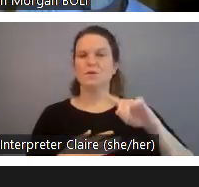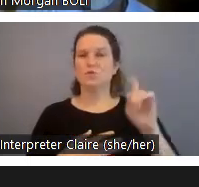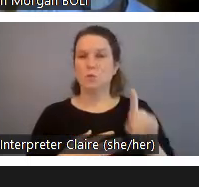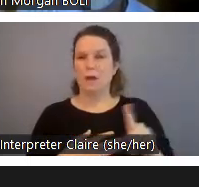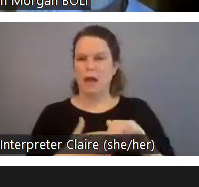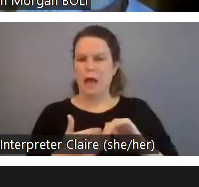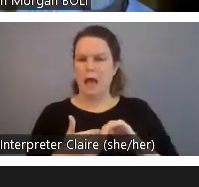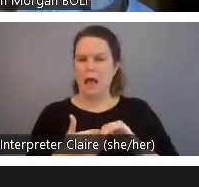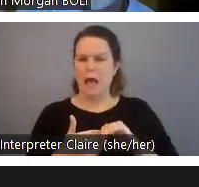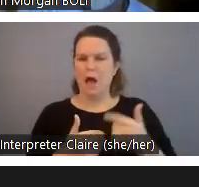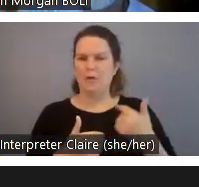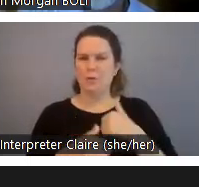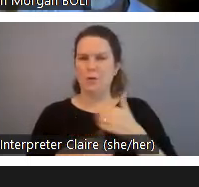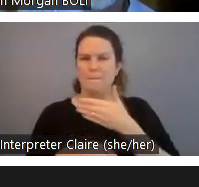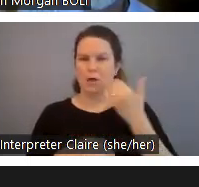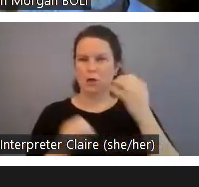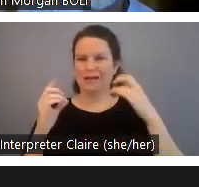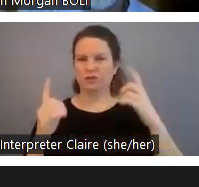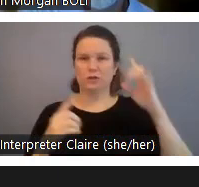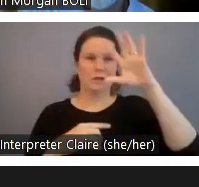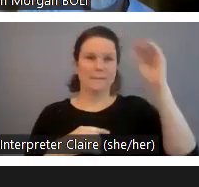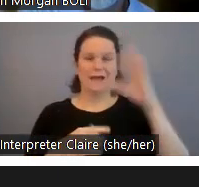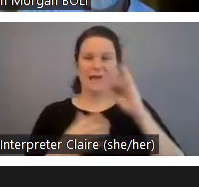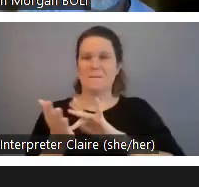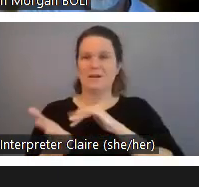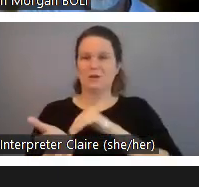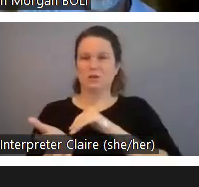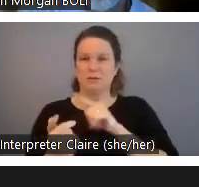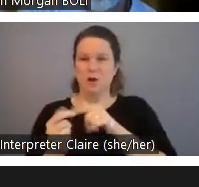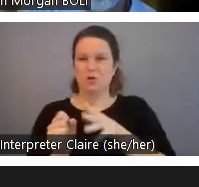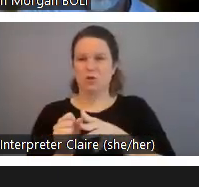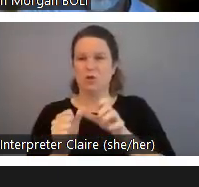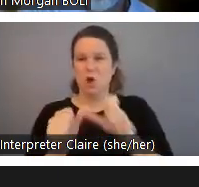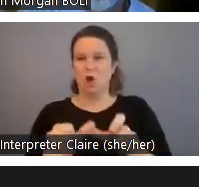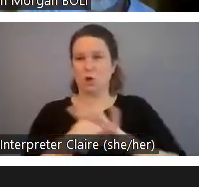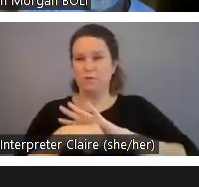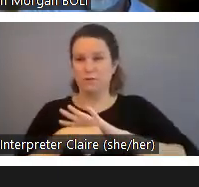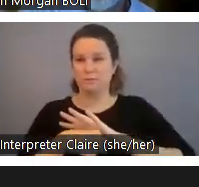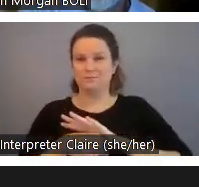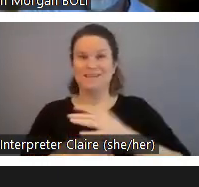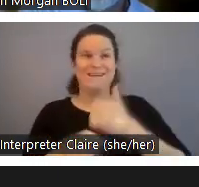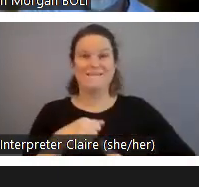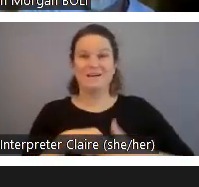educate better employers and medical doctors about Long COVID?